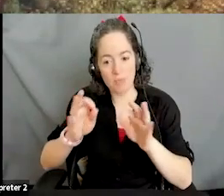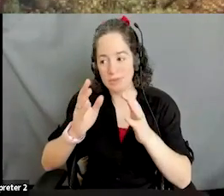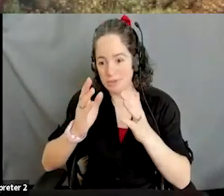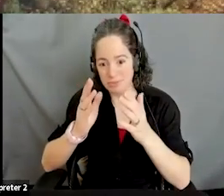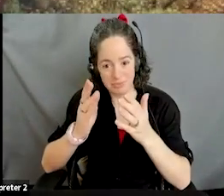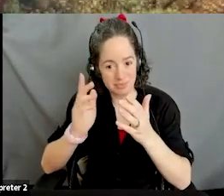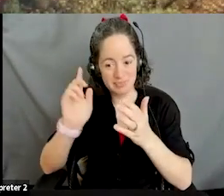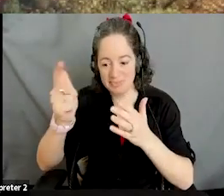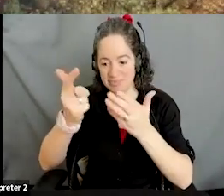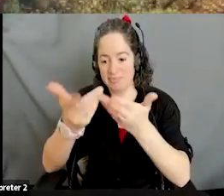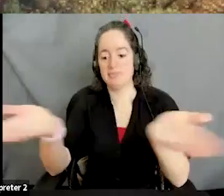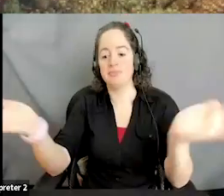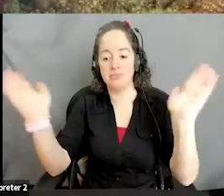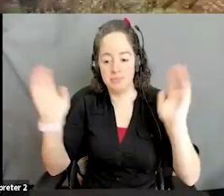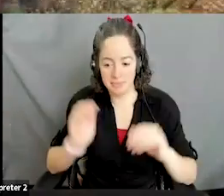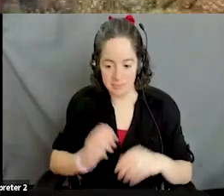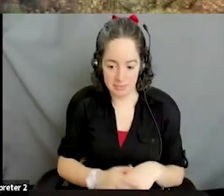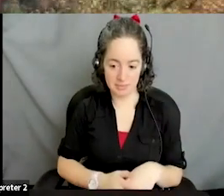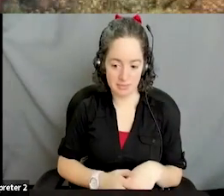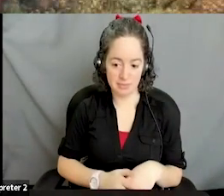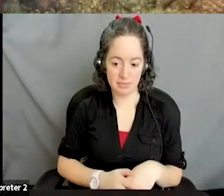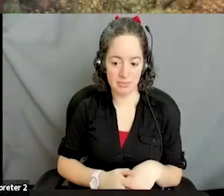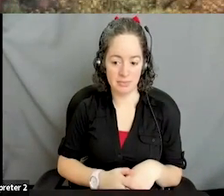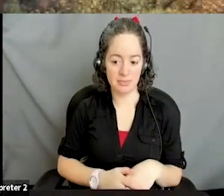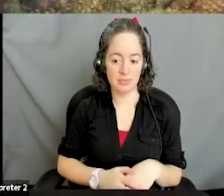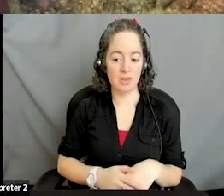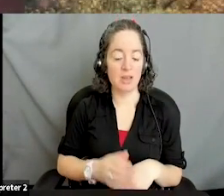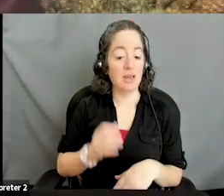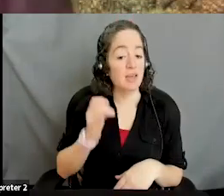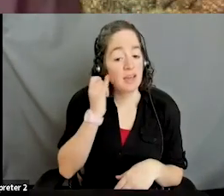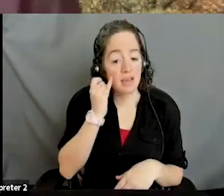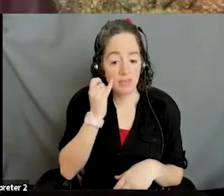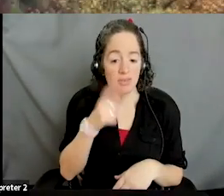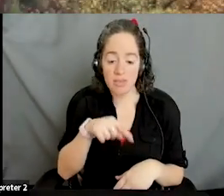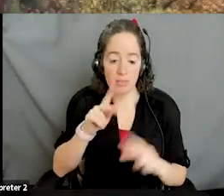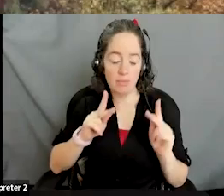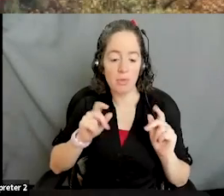If they're able to move through it with--